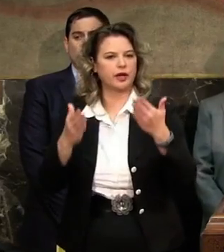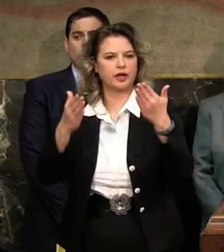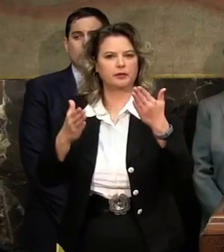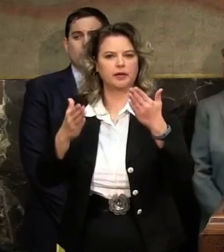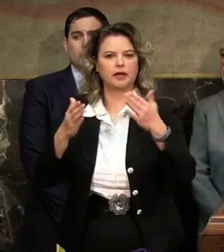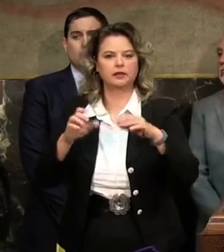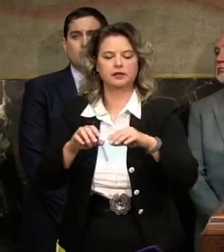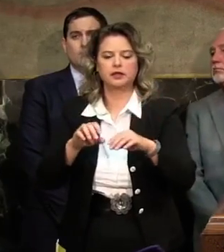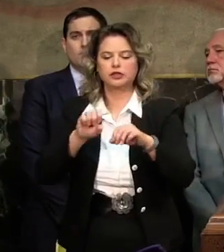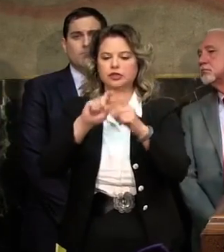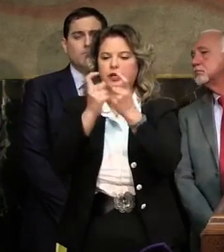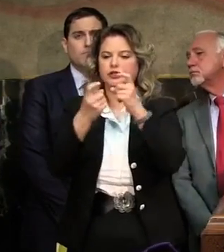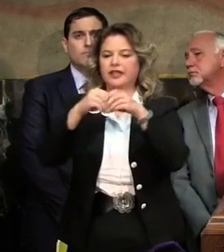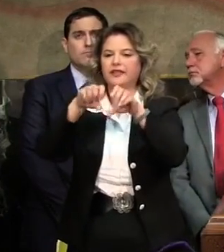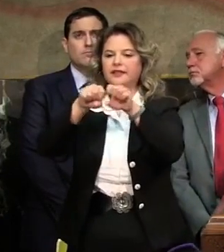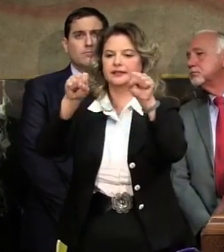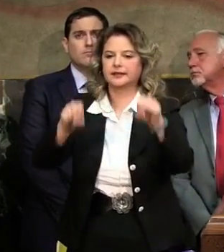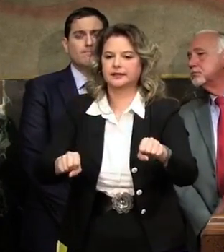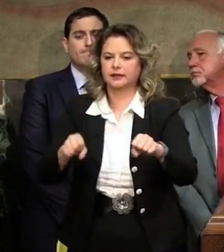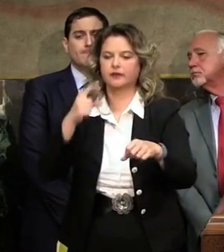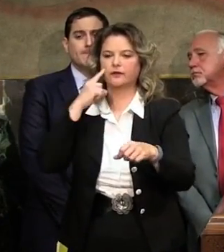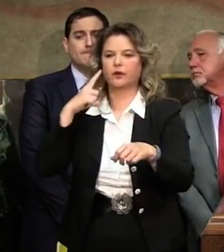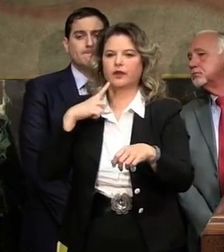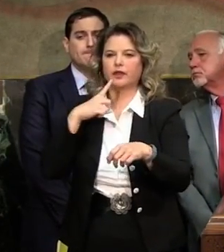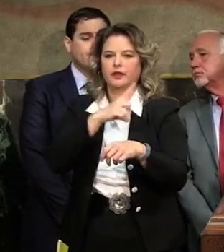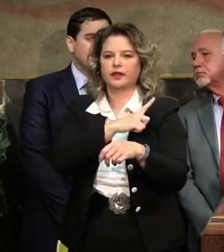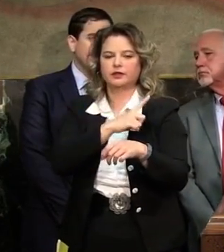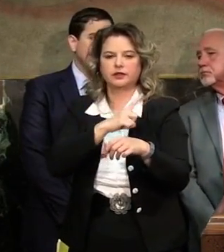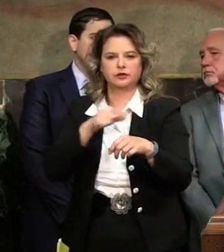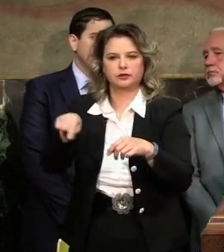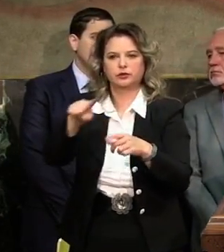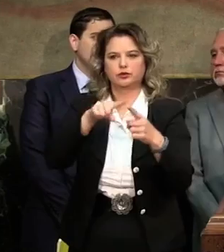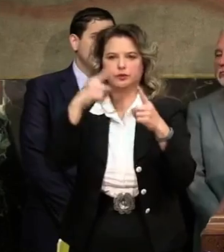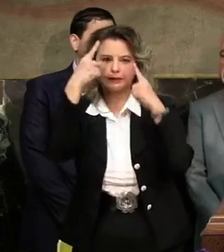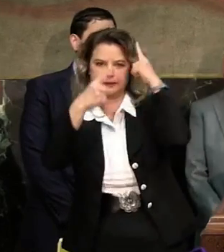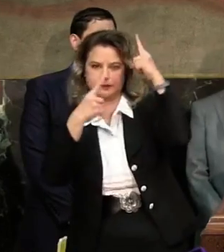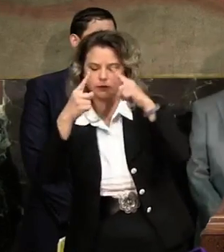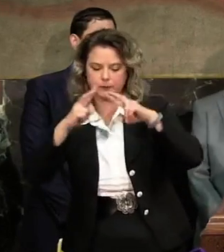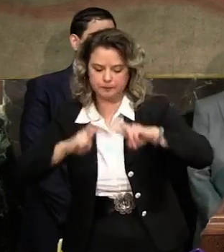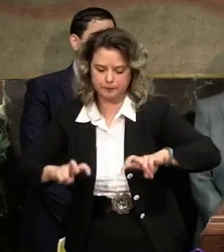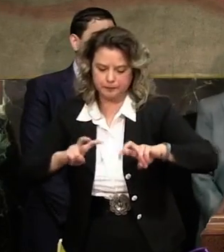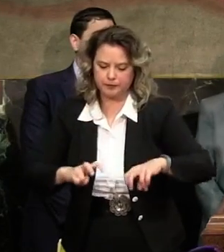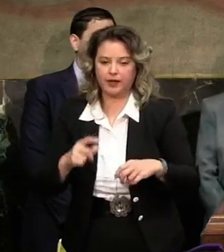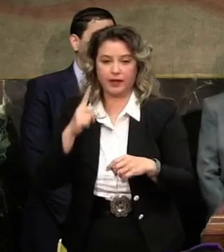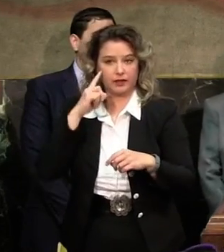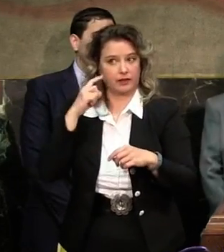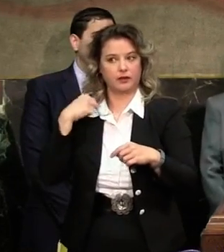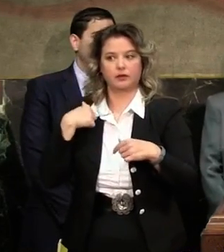criminal justice system for the Legislature's consideration I think we've done an extraordinary job at